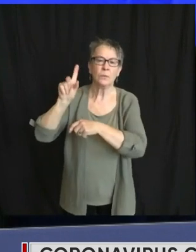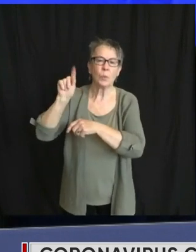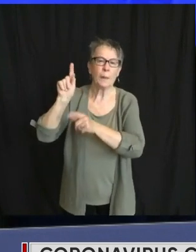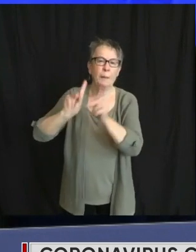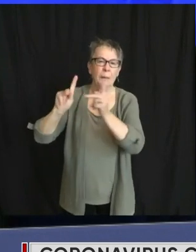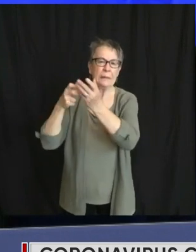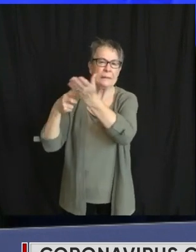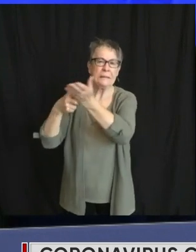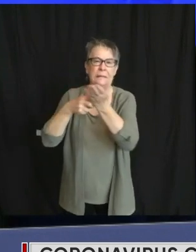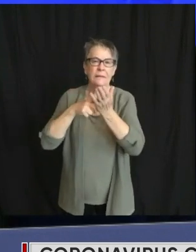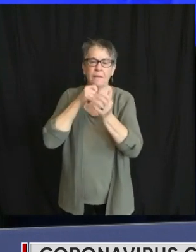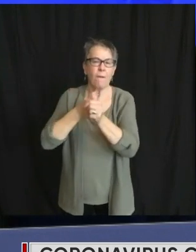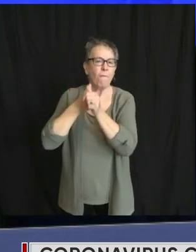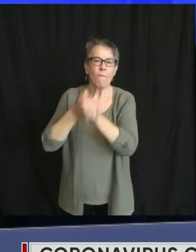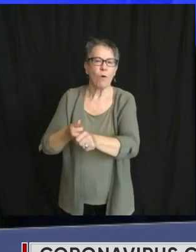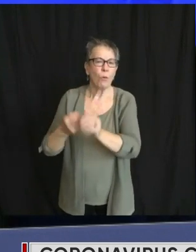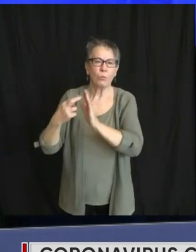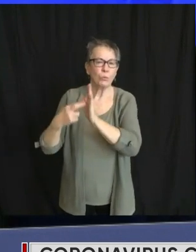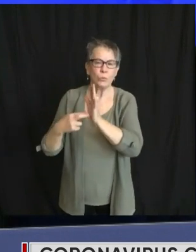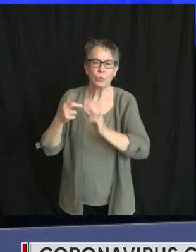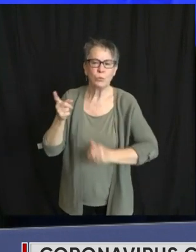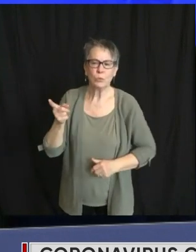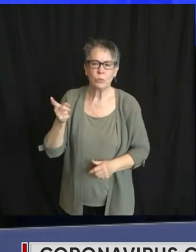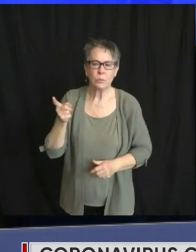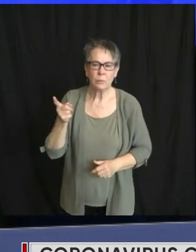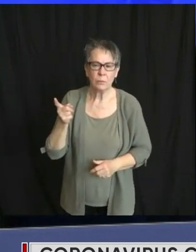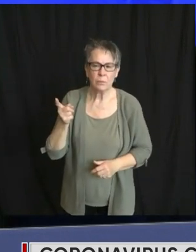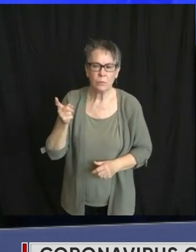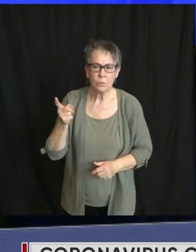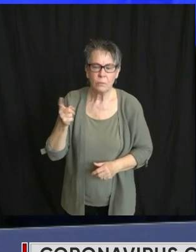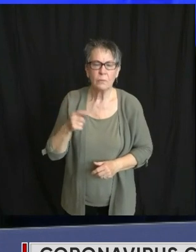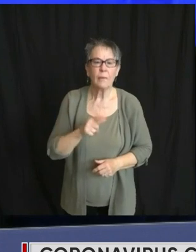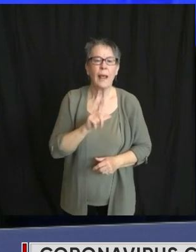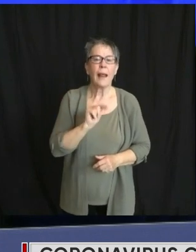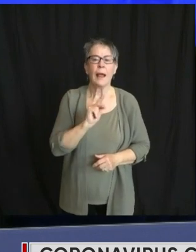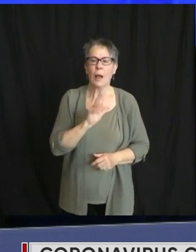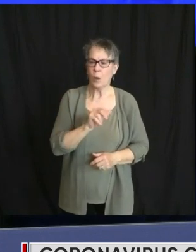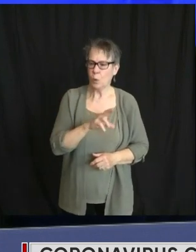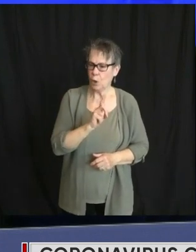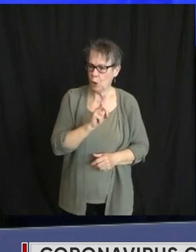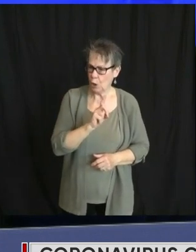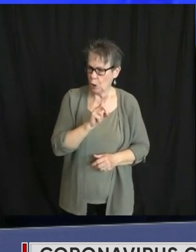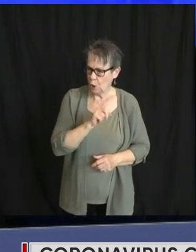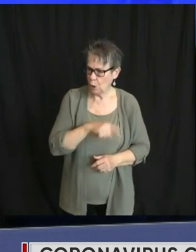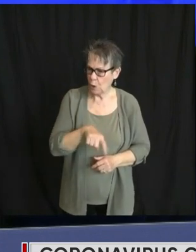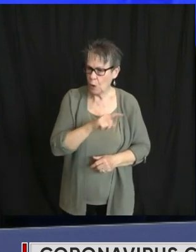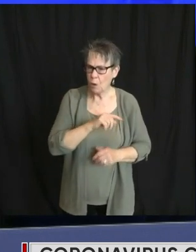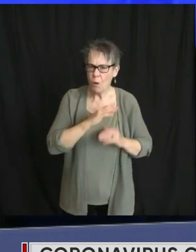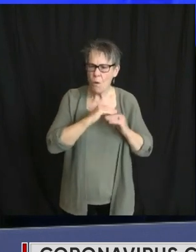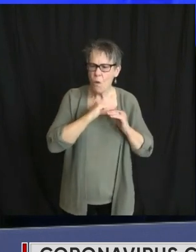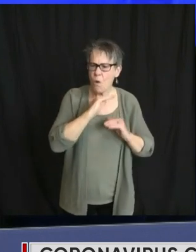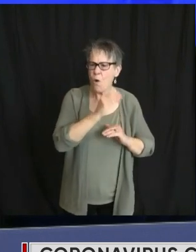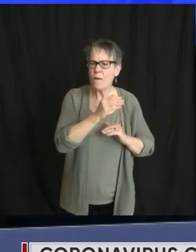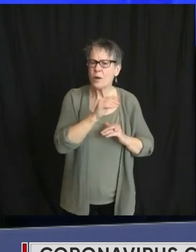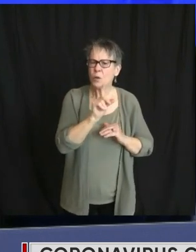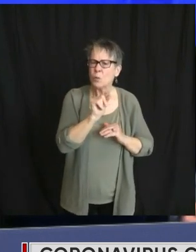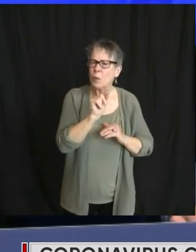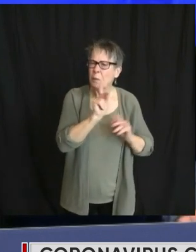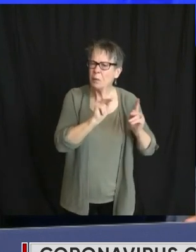17 INDIVIDUALS WERE CITED WHO HAD GATHERED FOR THE PURPOSE OF FILMING A VIDEO.